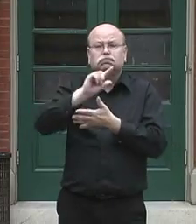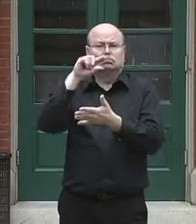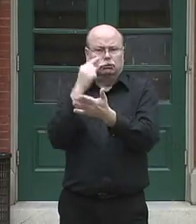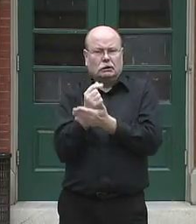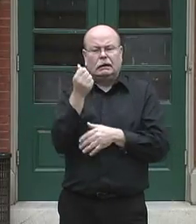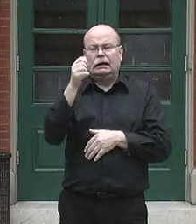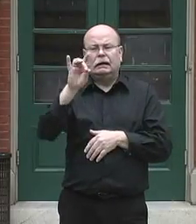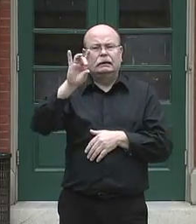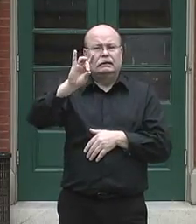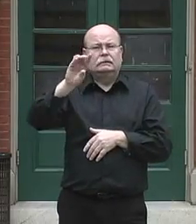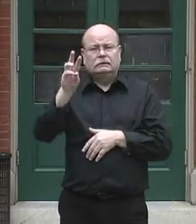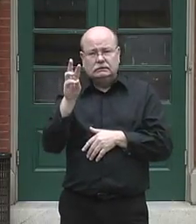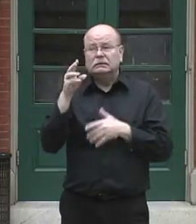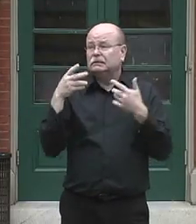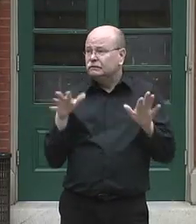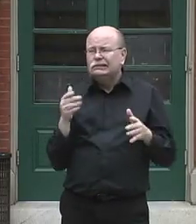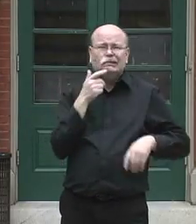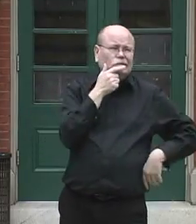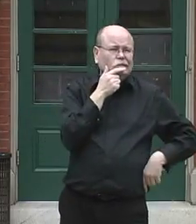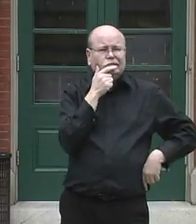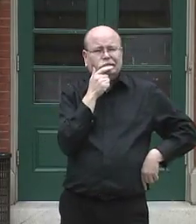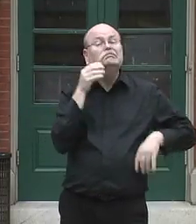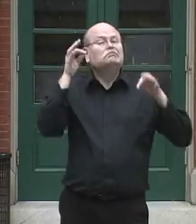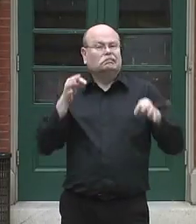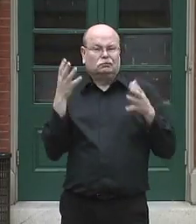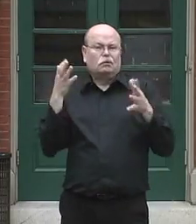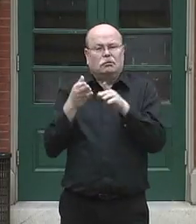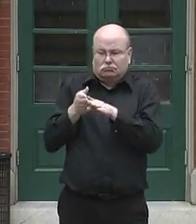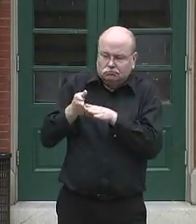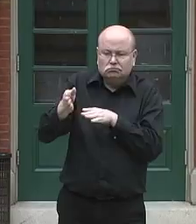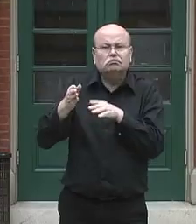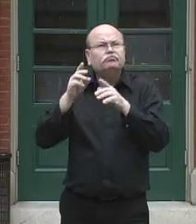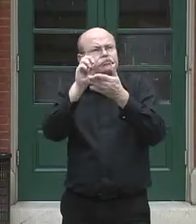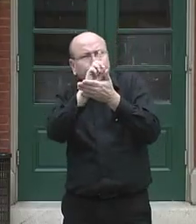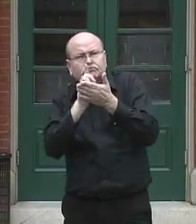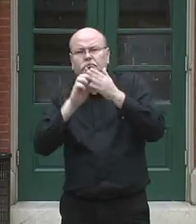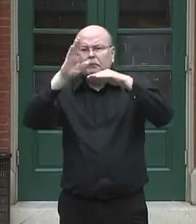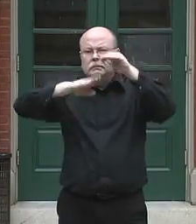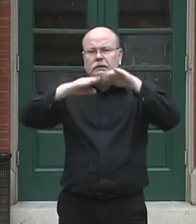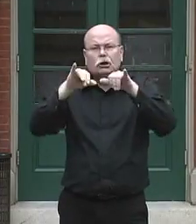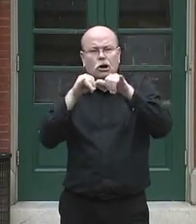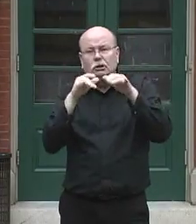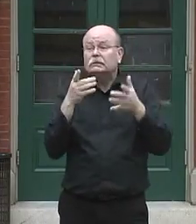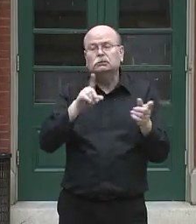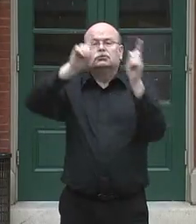and went on to attend Gallaudet where he graduated in 1886.